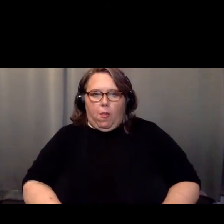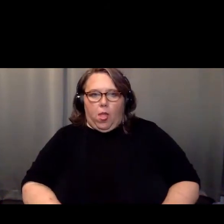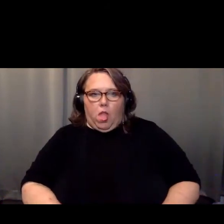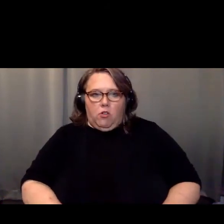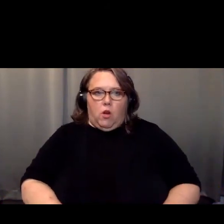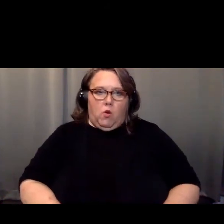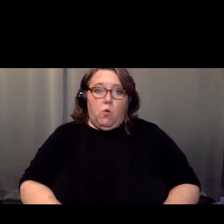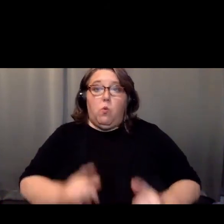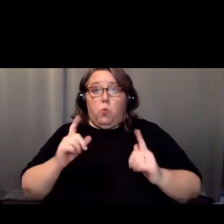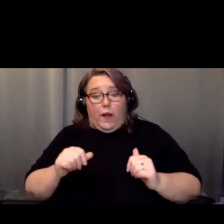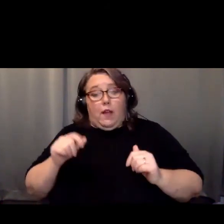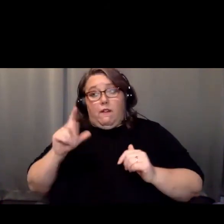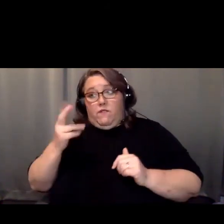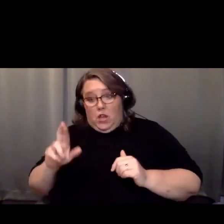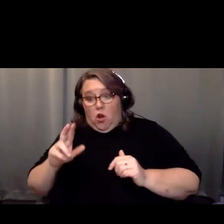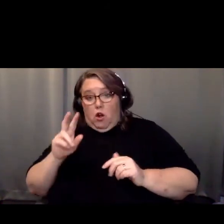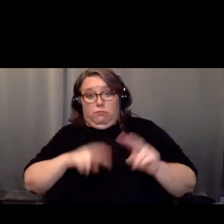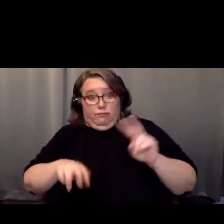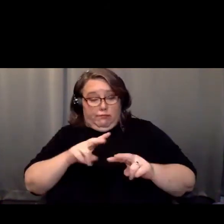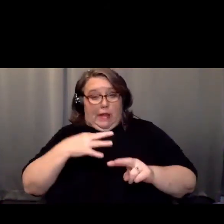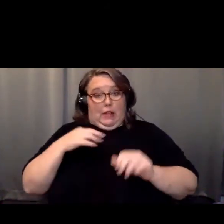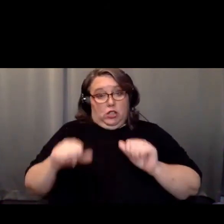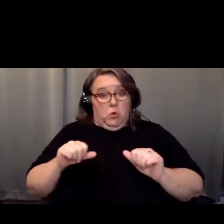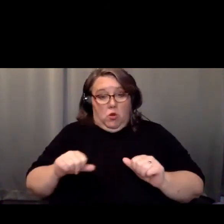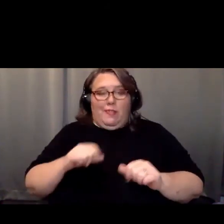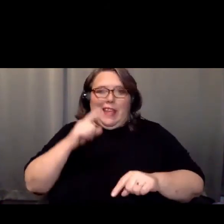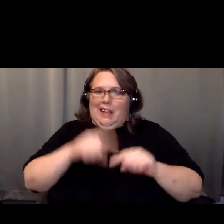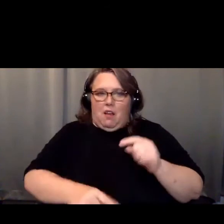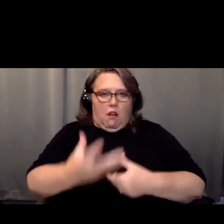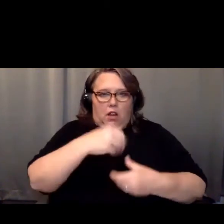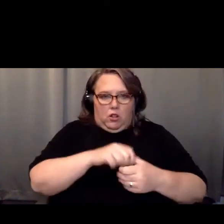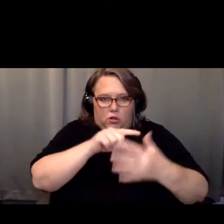is not supposed to be looking at when they're determining someone eligible for services.